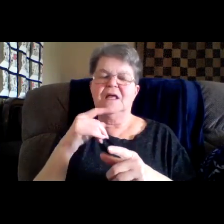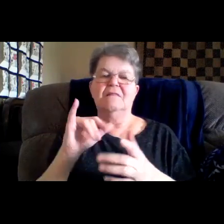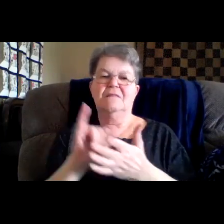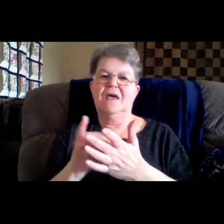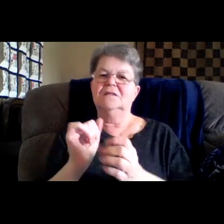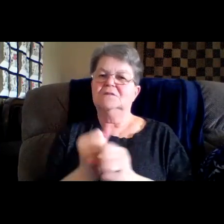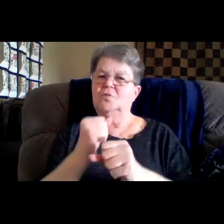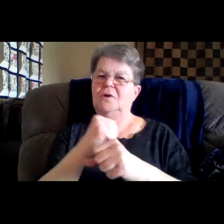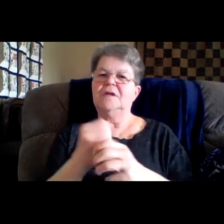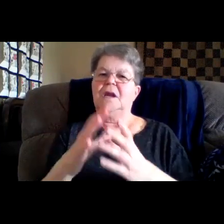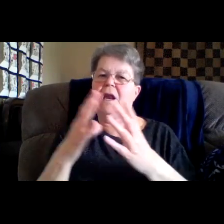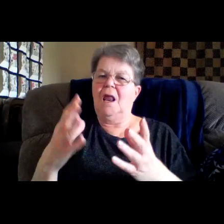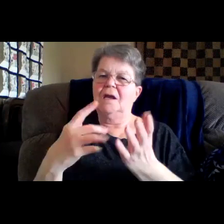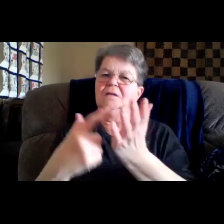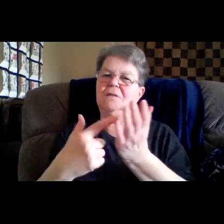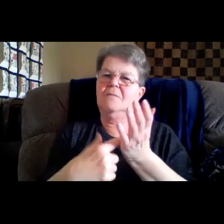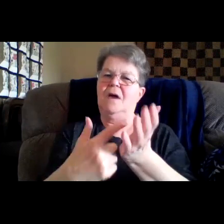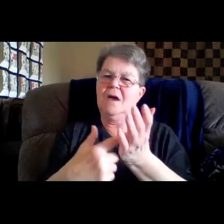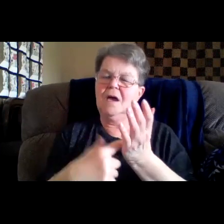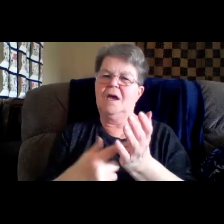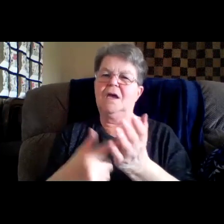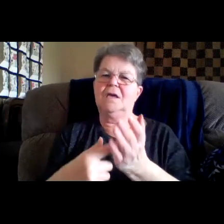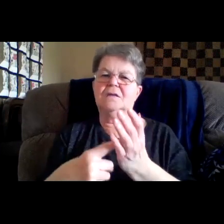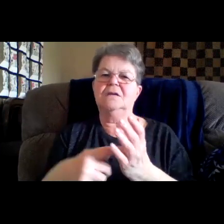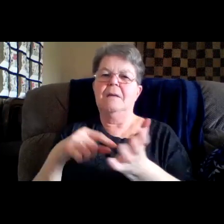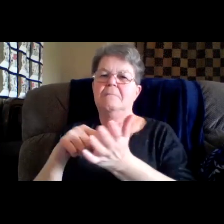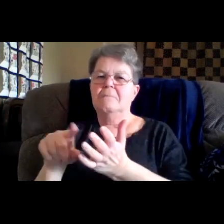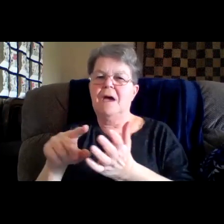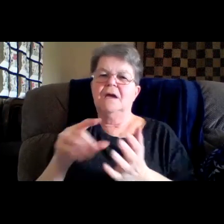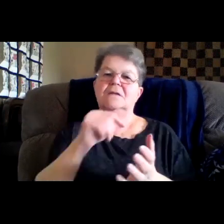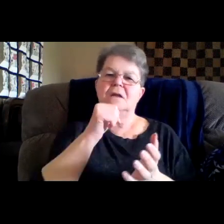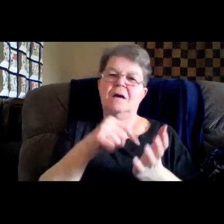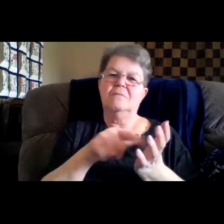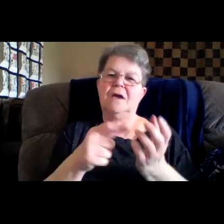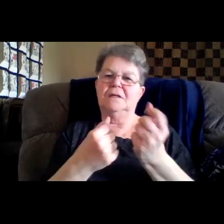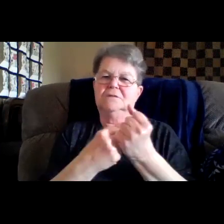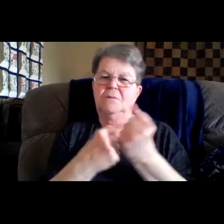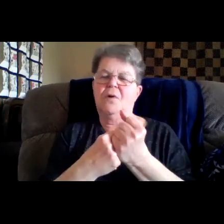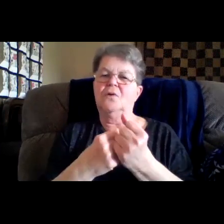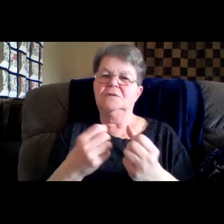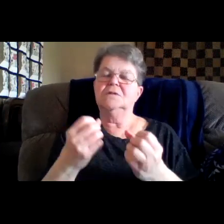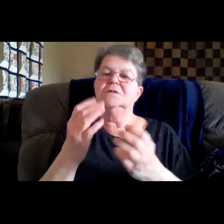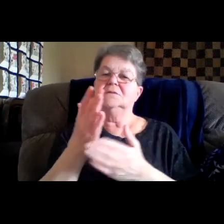about paid supports versus unpaid supports. And there are some advocates who truly believe